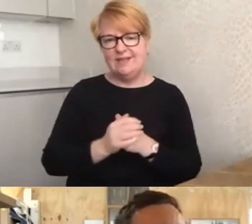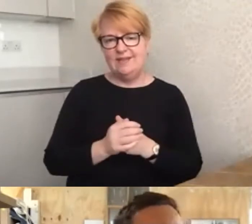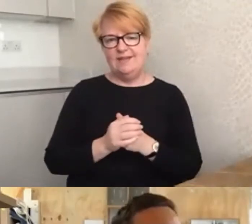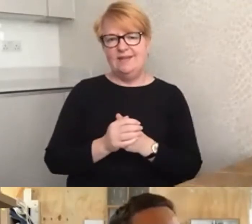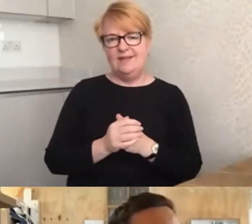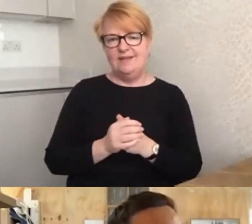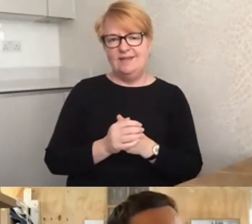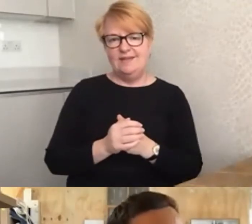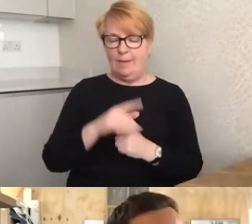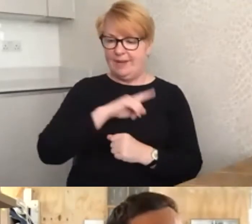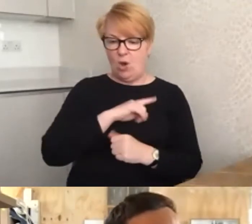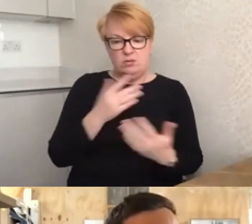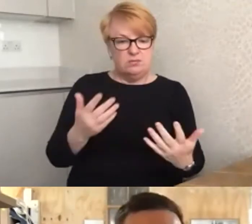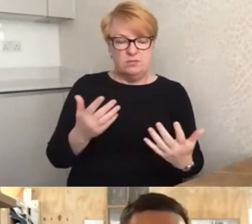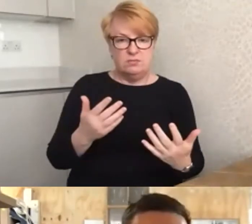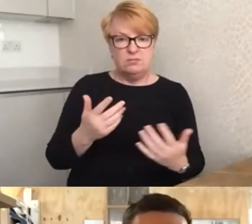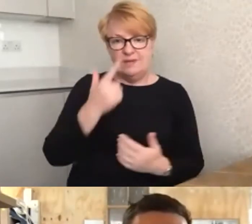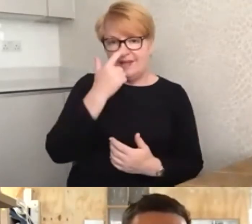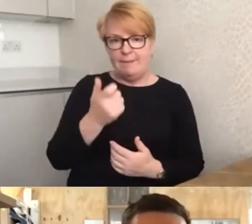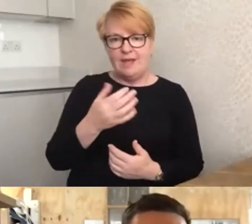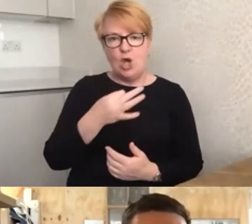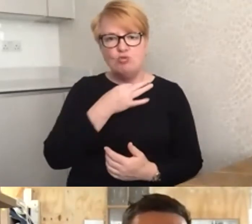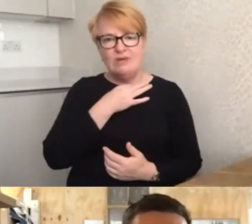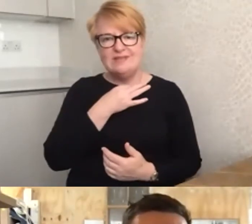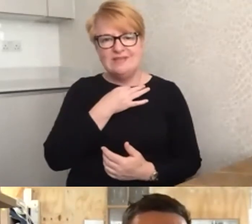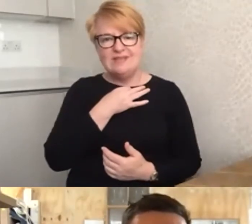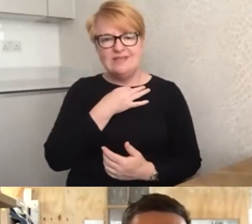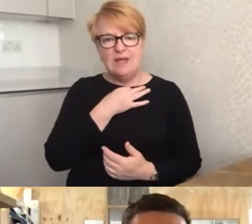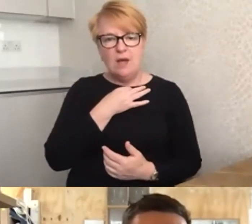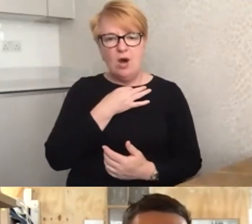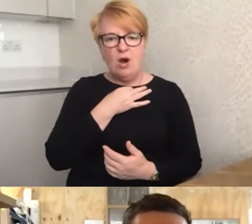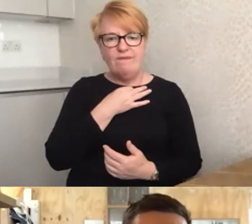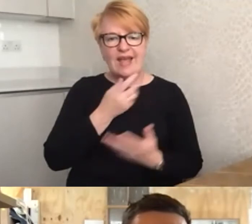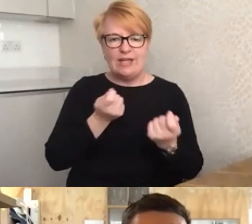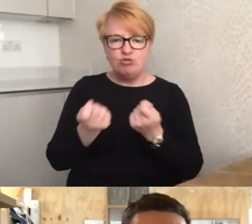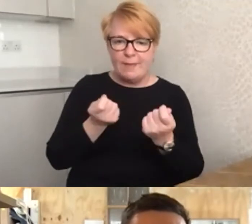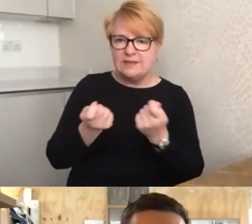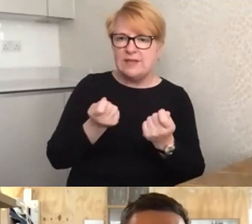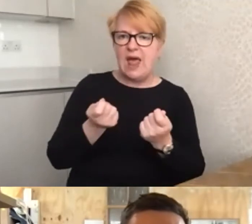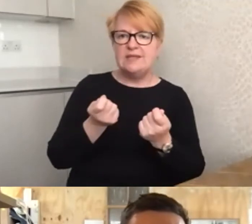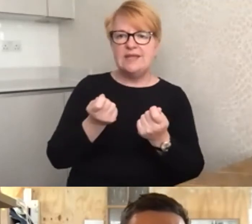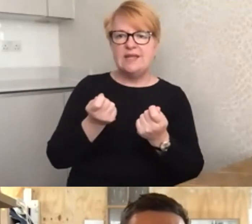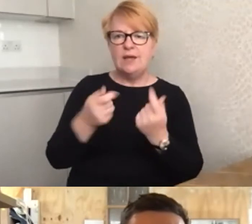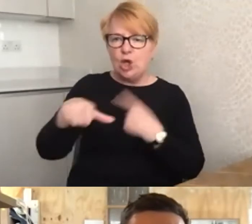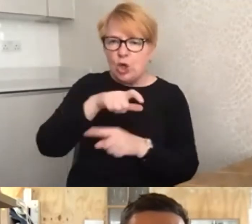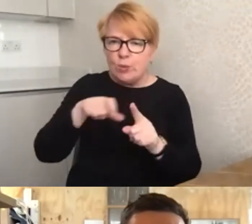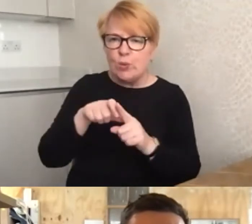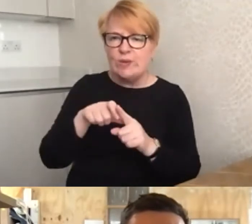say, the risks of instrumentalising communities, like you're basically instrumentalizing people's